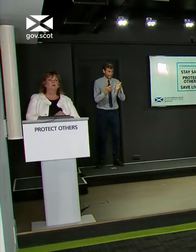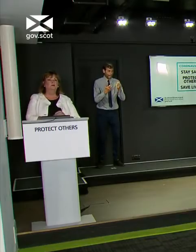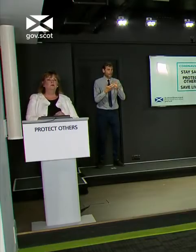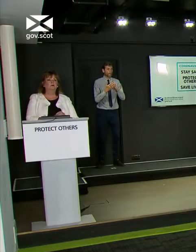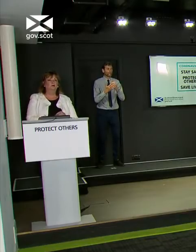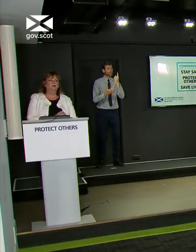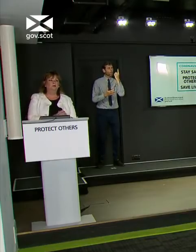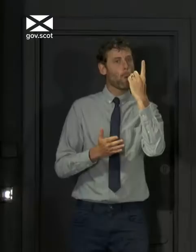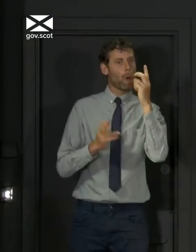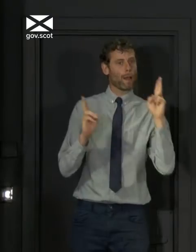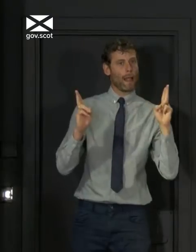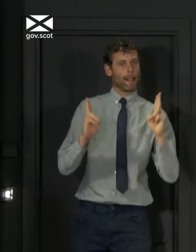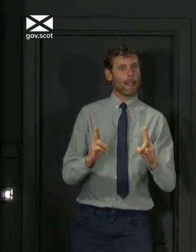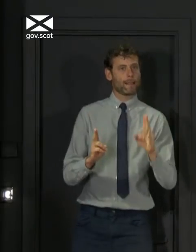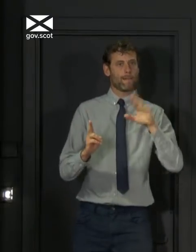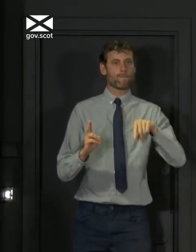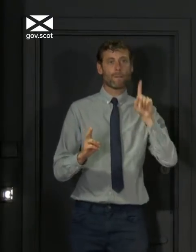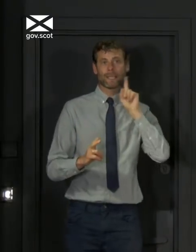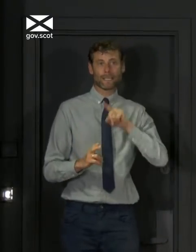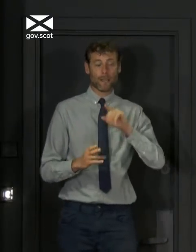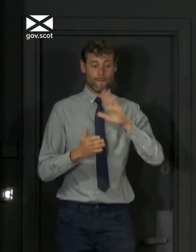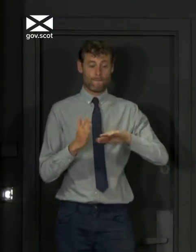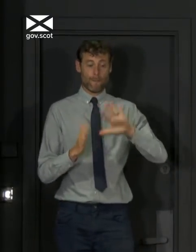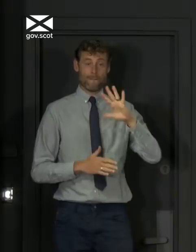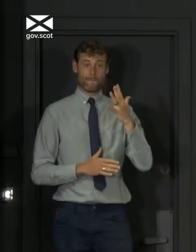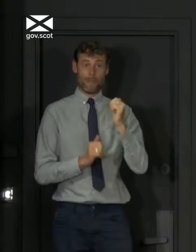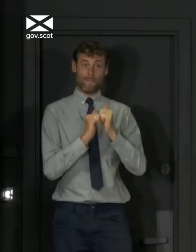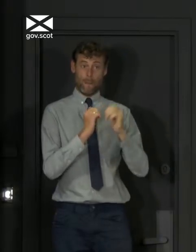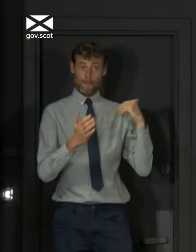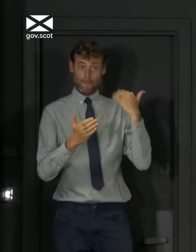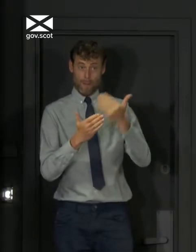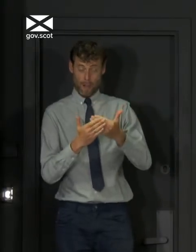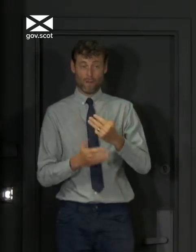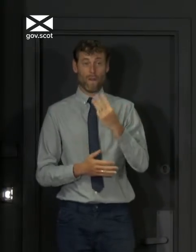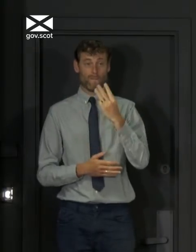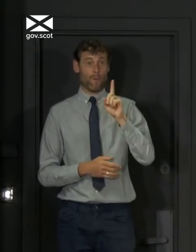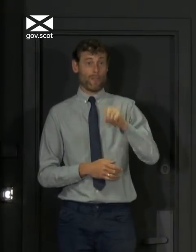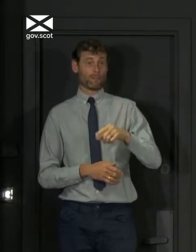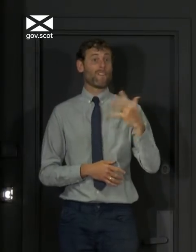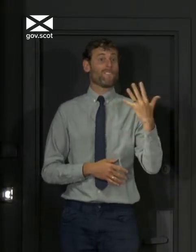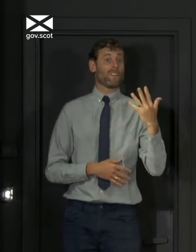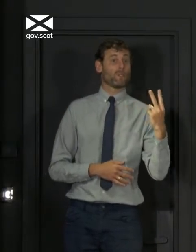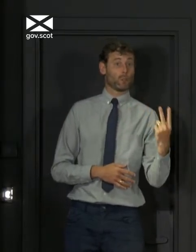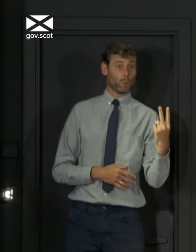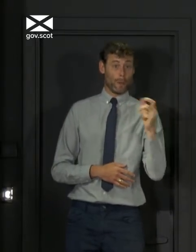And since 5 March, a total of 4,042 patients who had tested positive and needed hospital